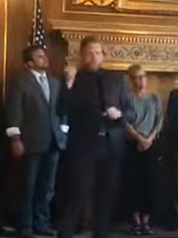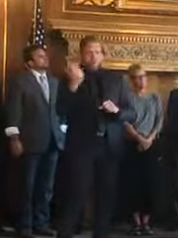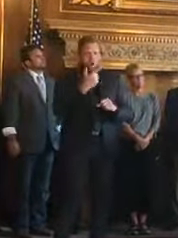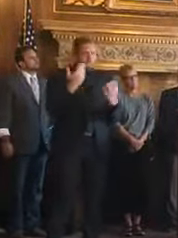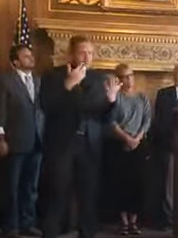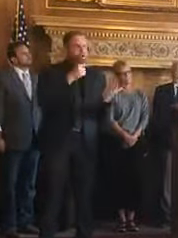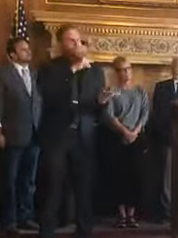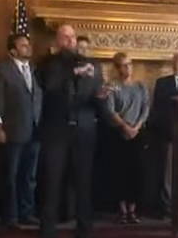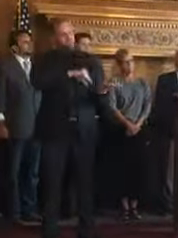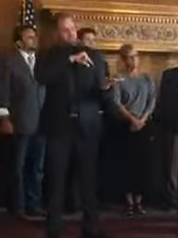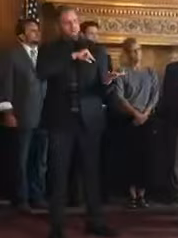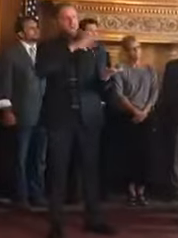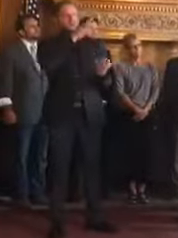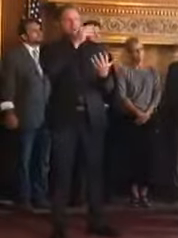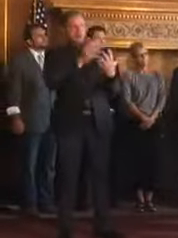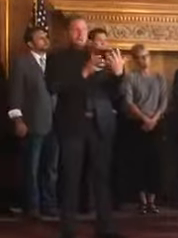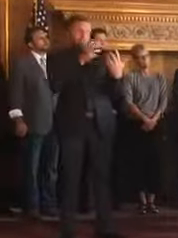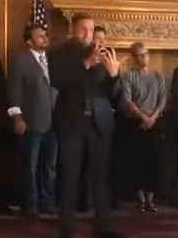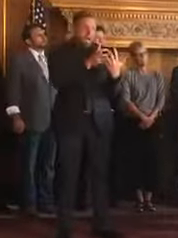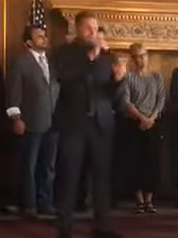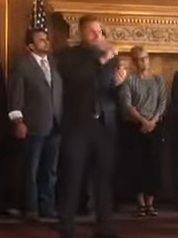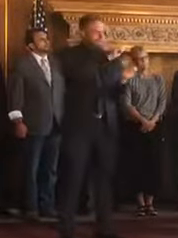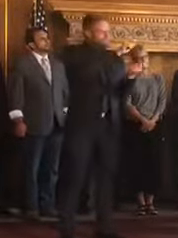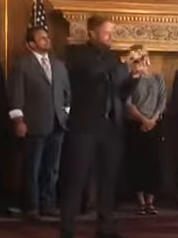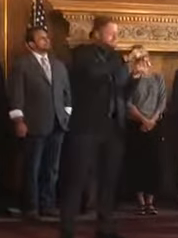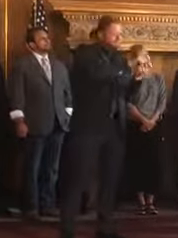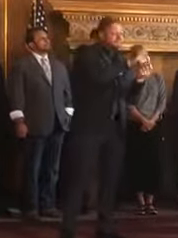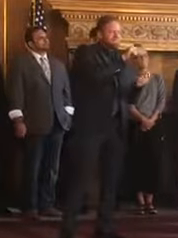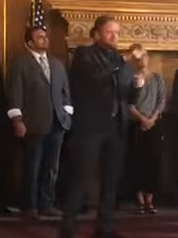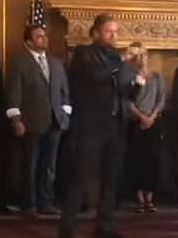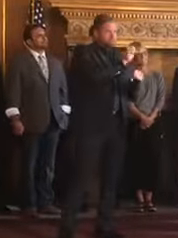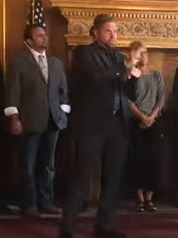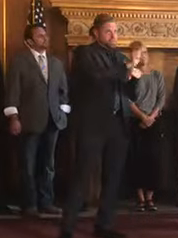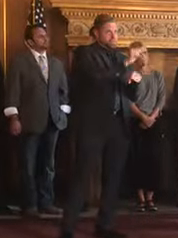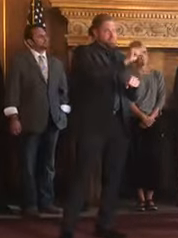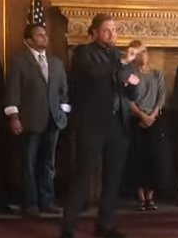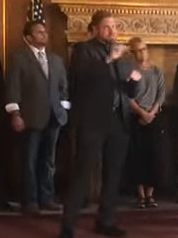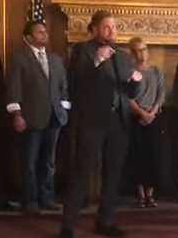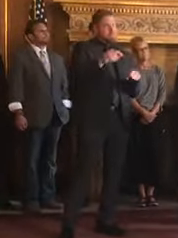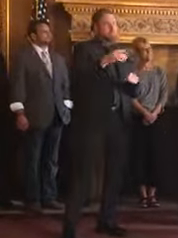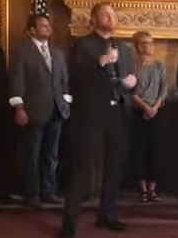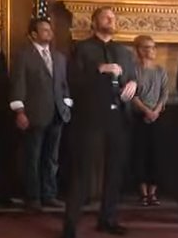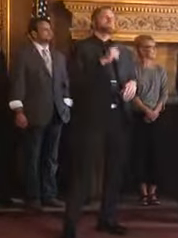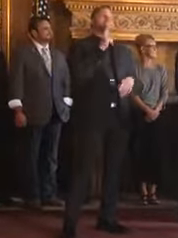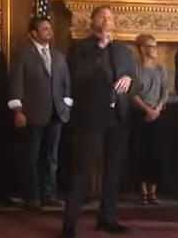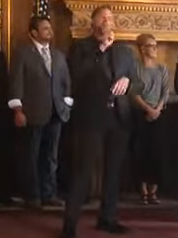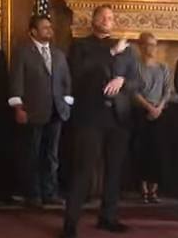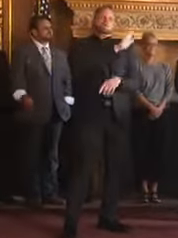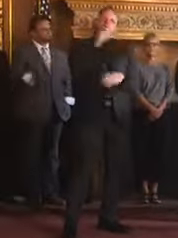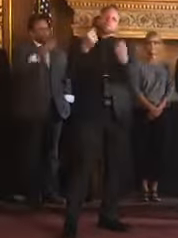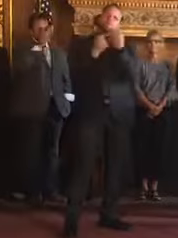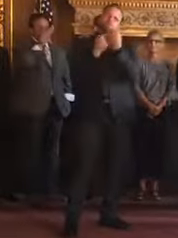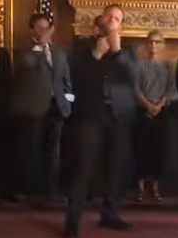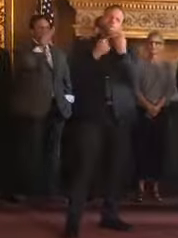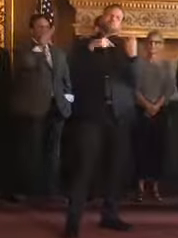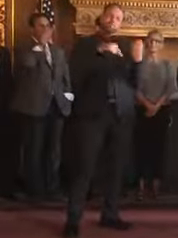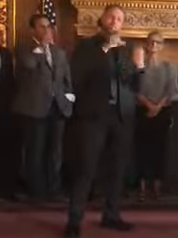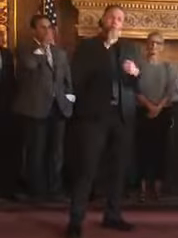We look forward to your support of this LRB-4250.